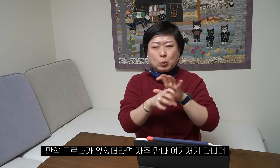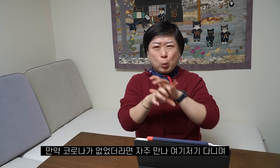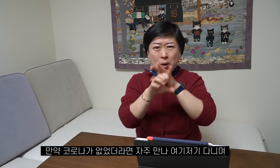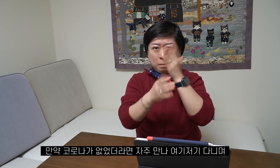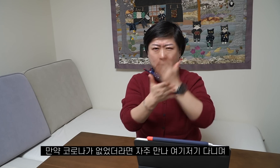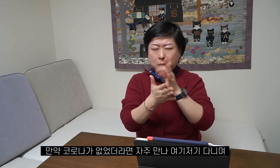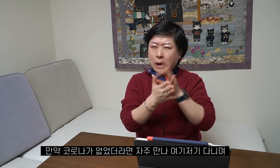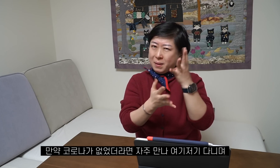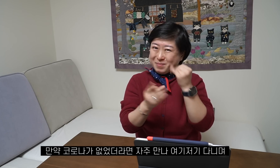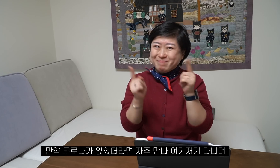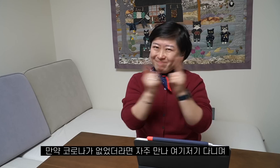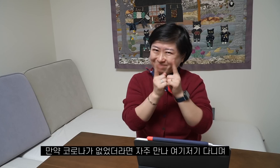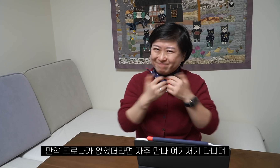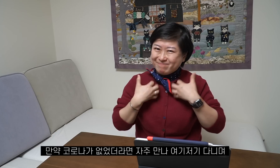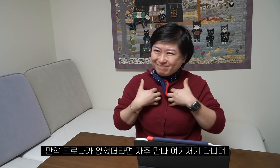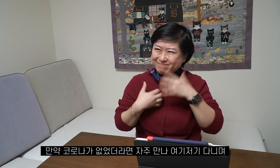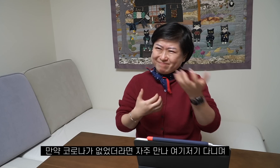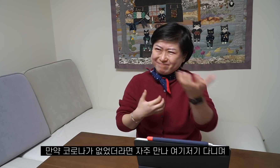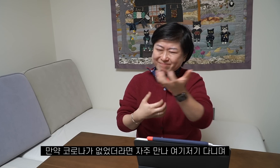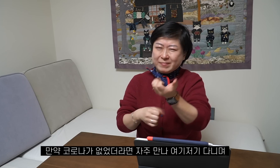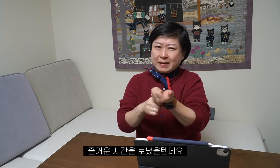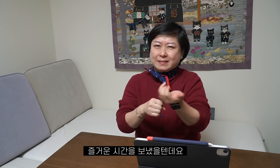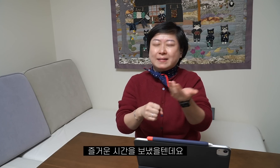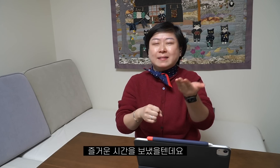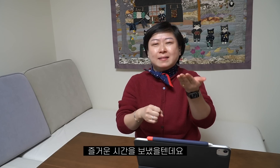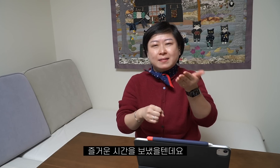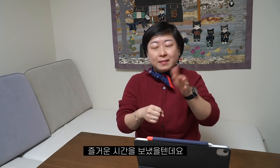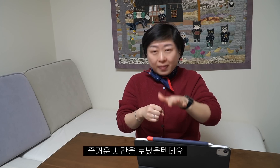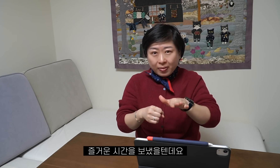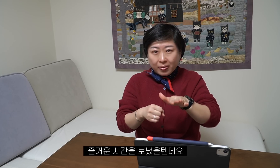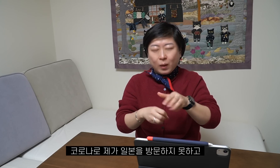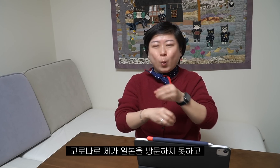and if it hadn't been for Corona, we would have enjoyed seeing each other often.